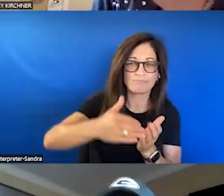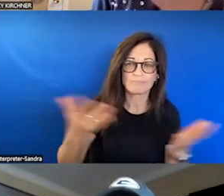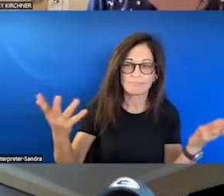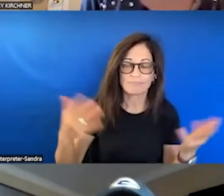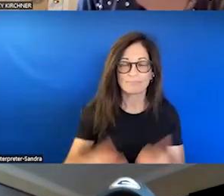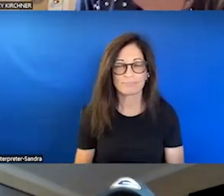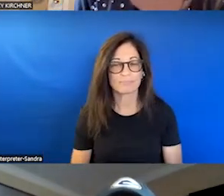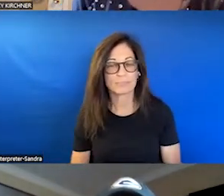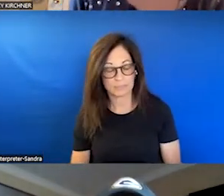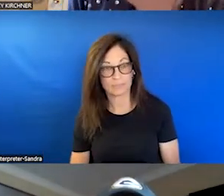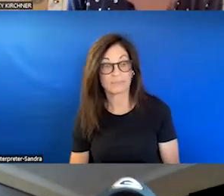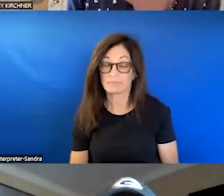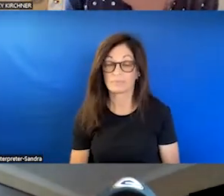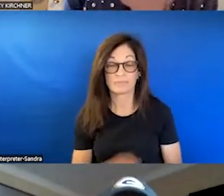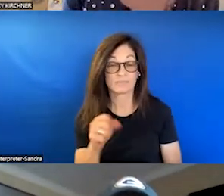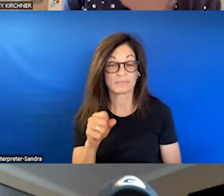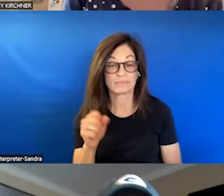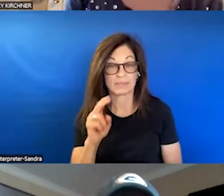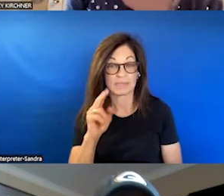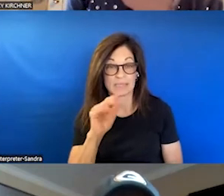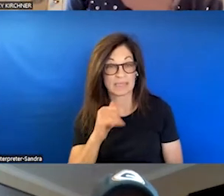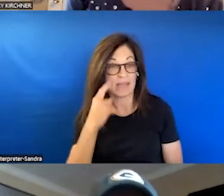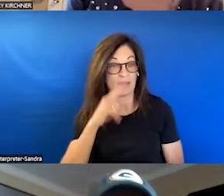WHAT YOU TALKEDABOUT IN TERMS OF THE ISSUE FOR STATEWIDENESS.